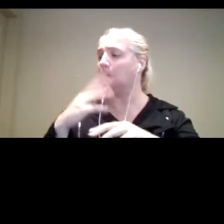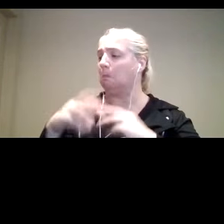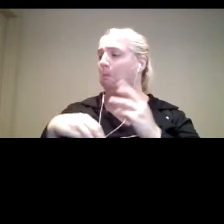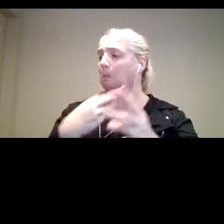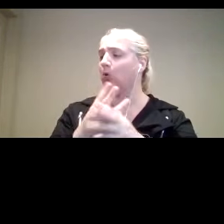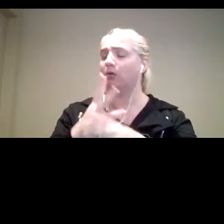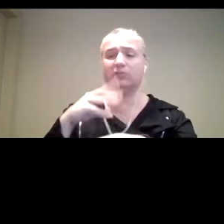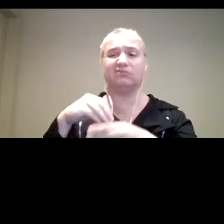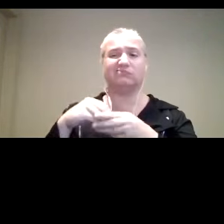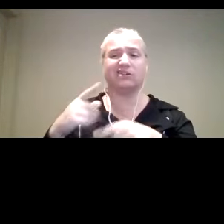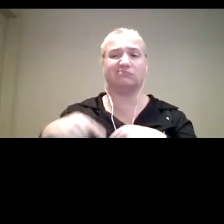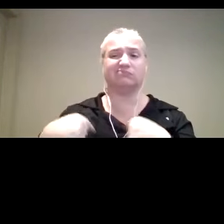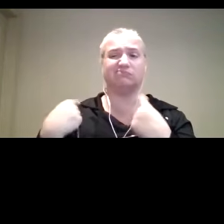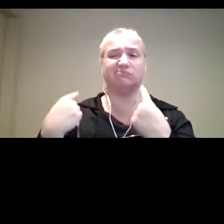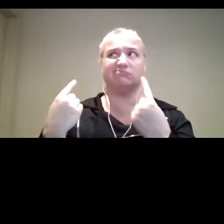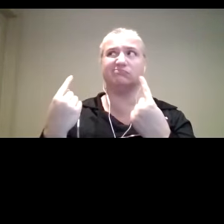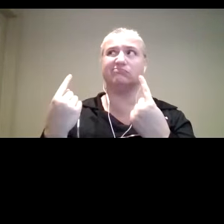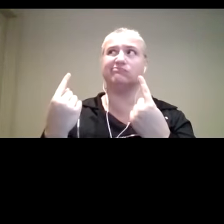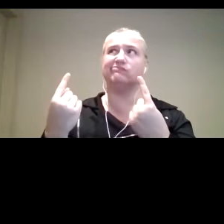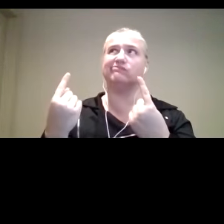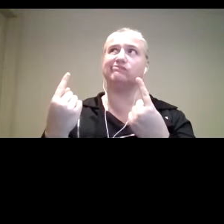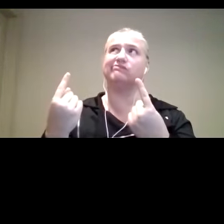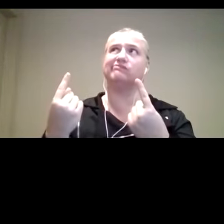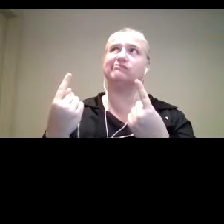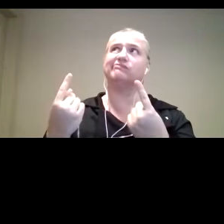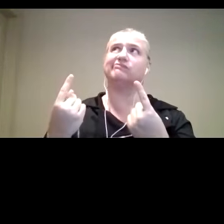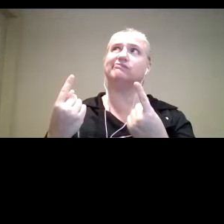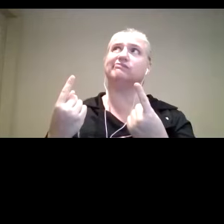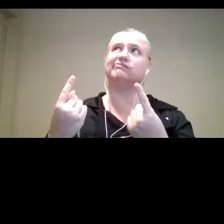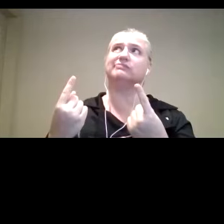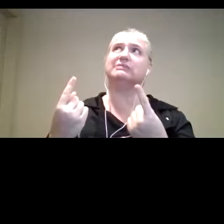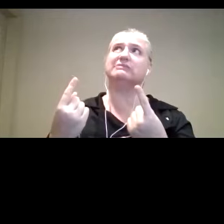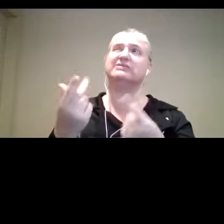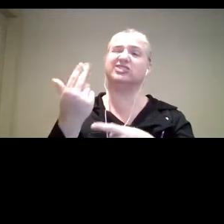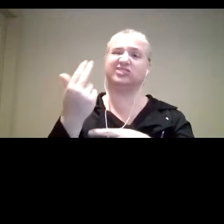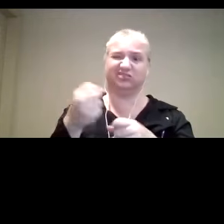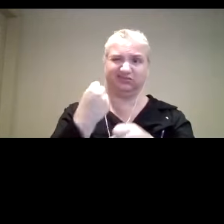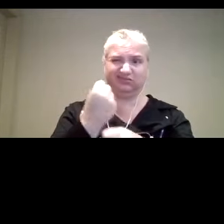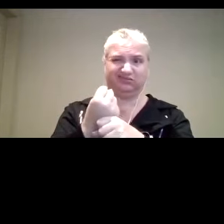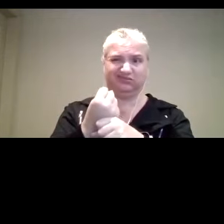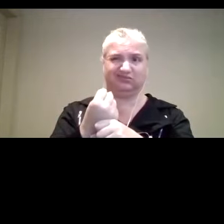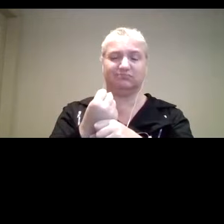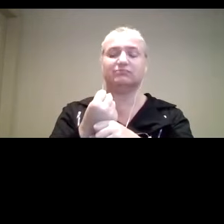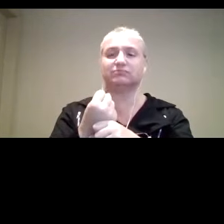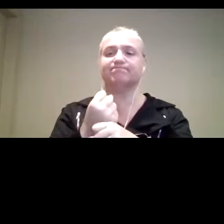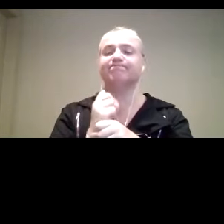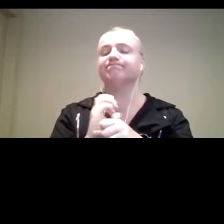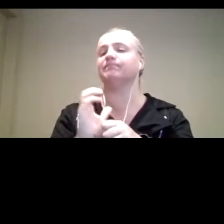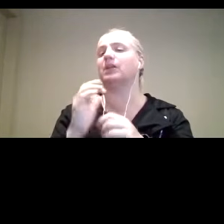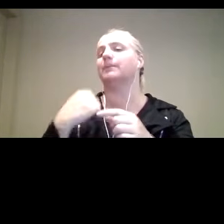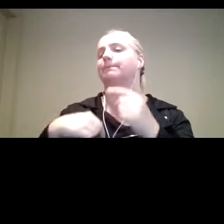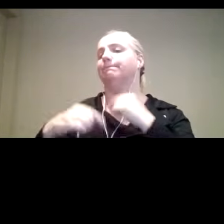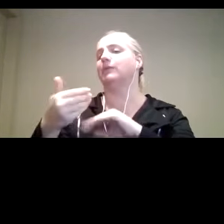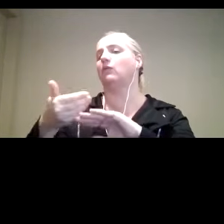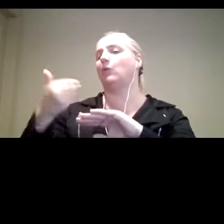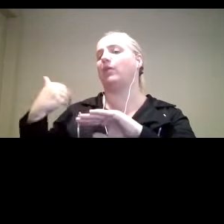I've been a school psychologist for 13 years. And before that, I was doing my master's program